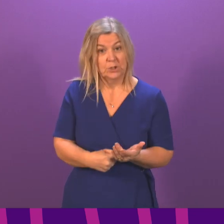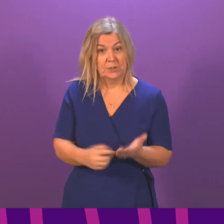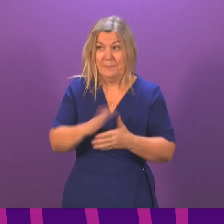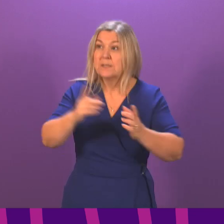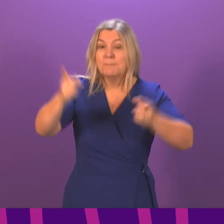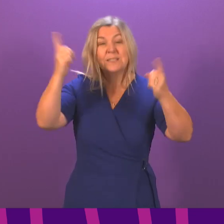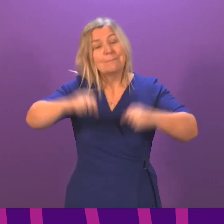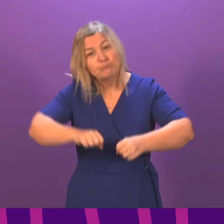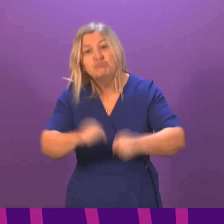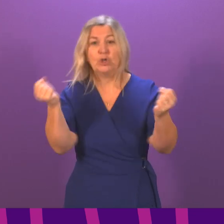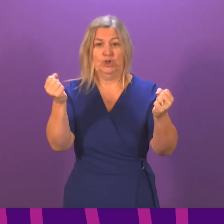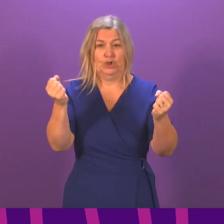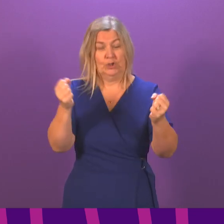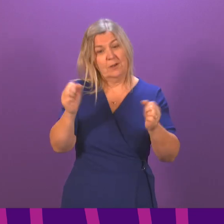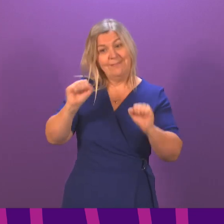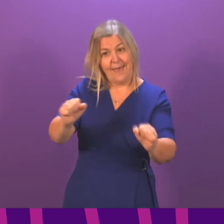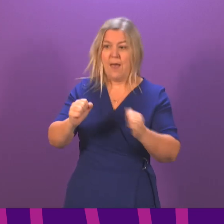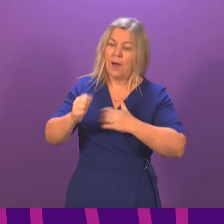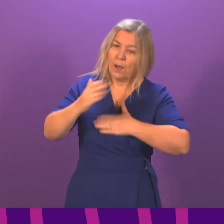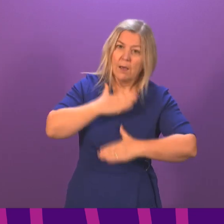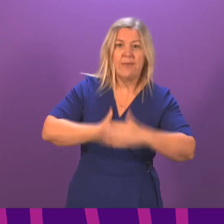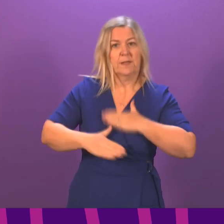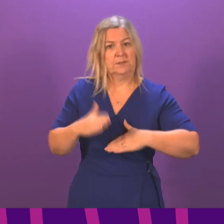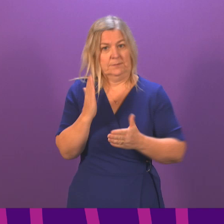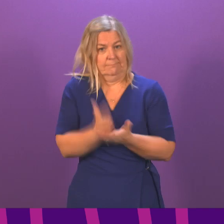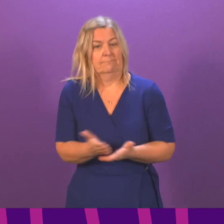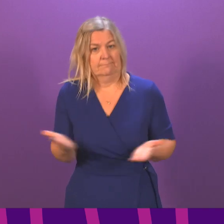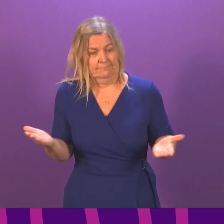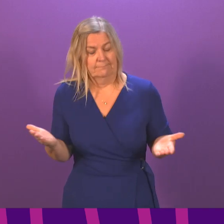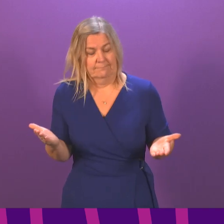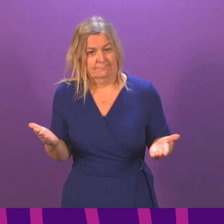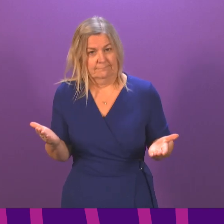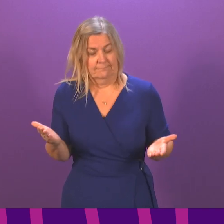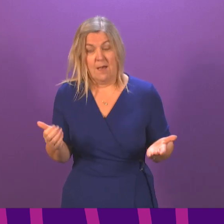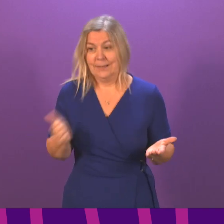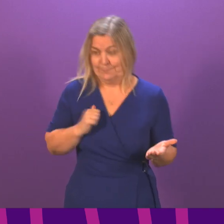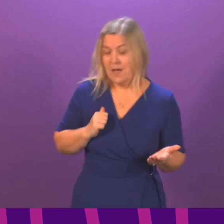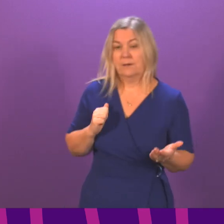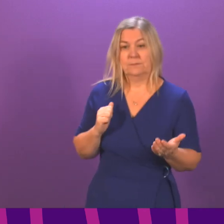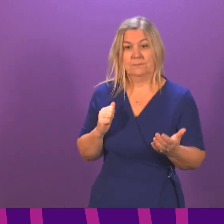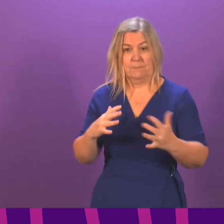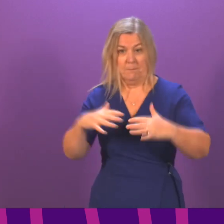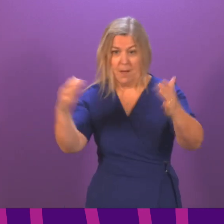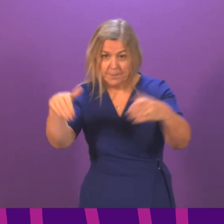breach of the ministerial code and I suspect that members of the Parliament would raise